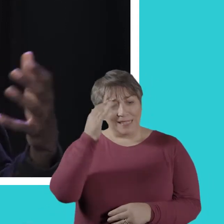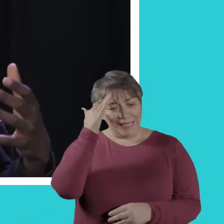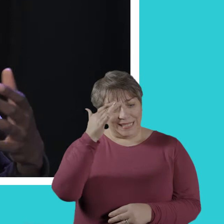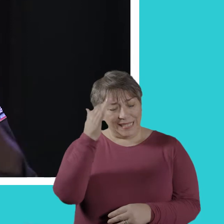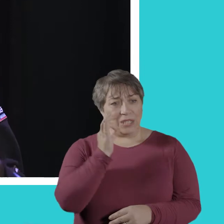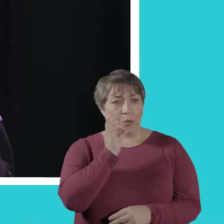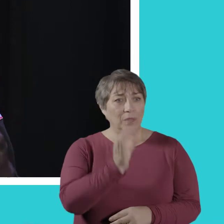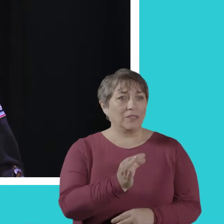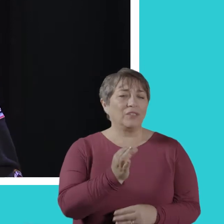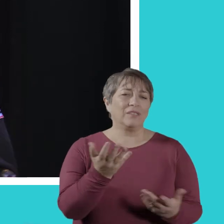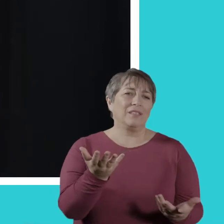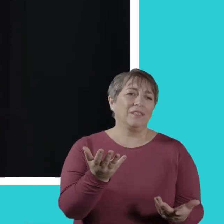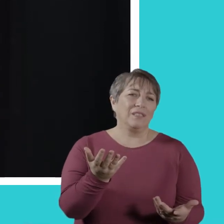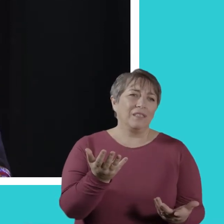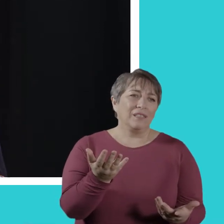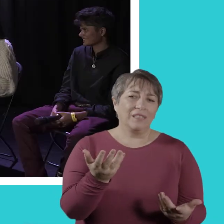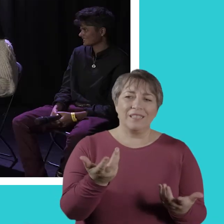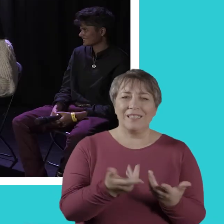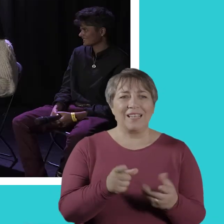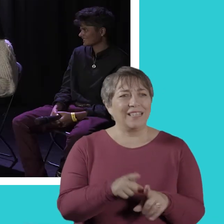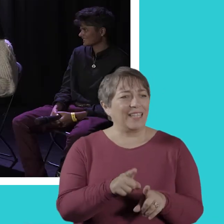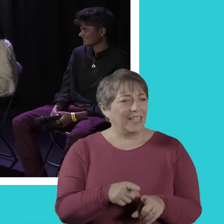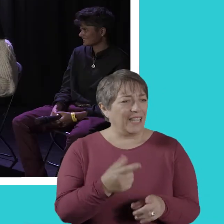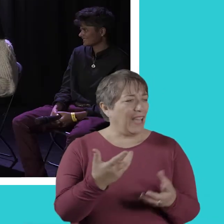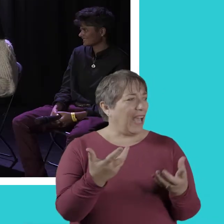hair during the site. Come on how do you wash your hair? How do you wash your hair? That's how I wash